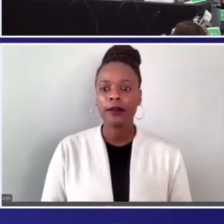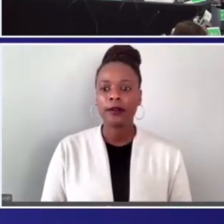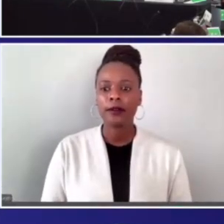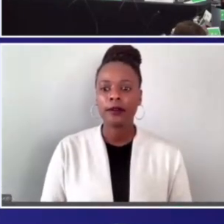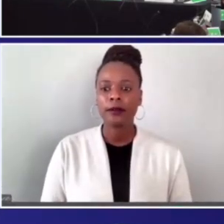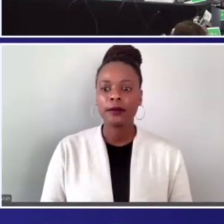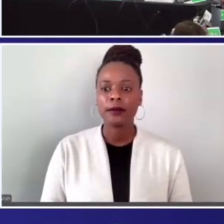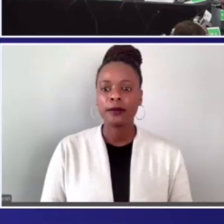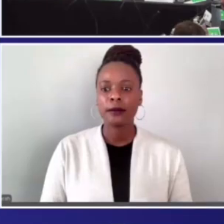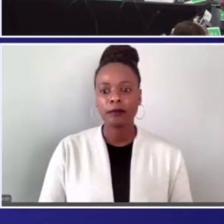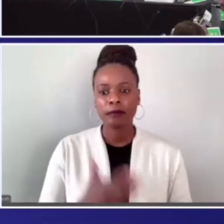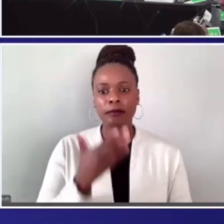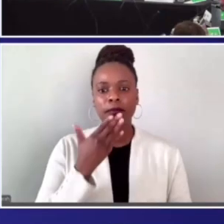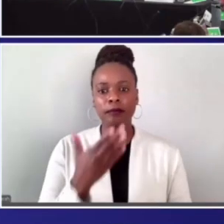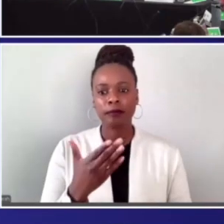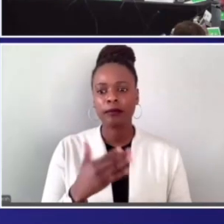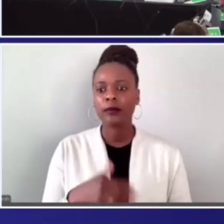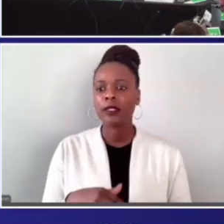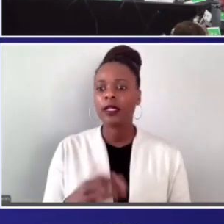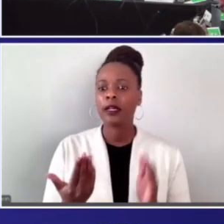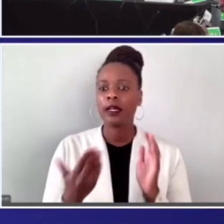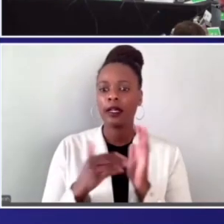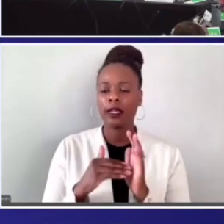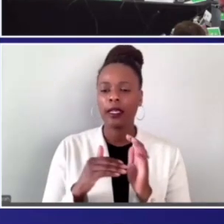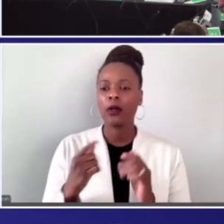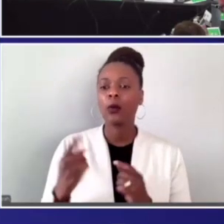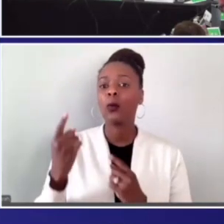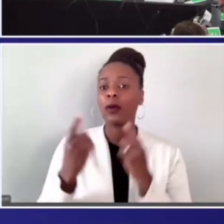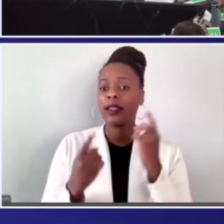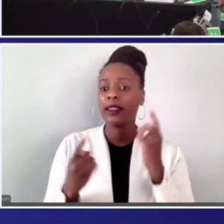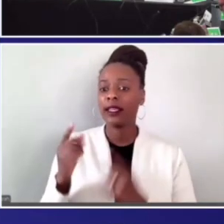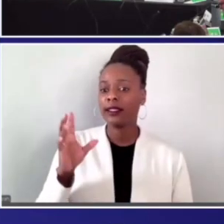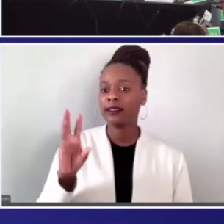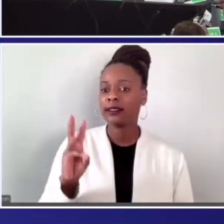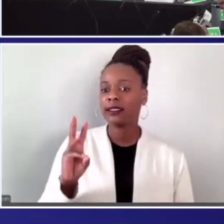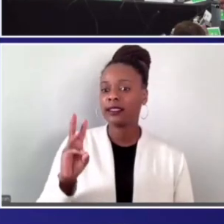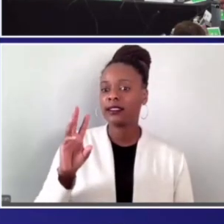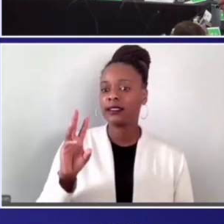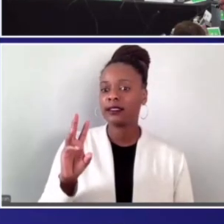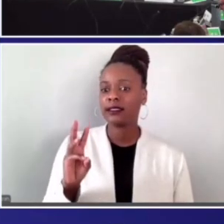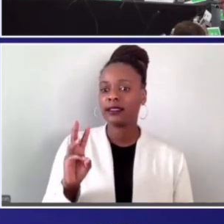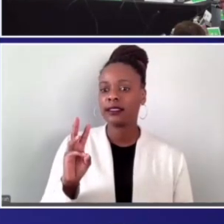Again, with 66 -- we think 668.22 captures